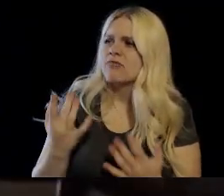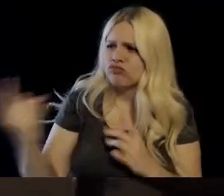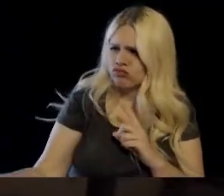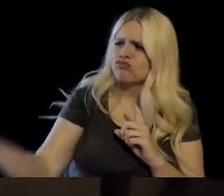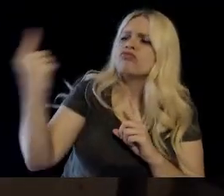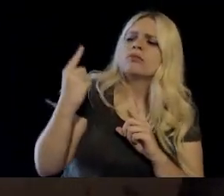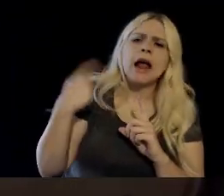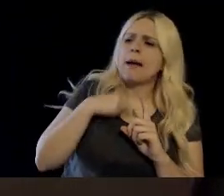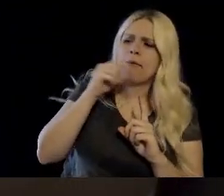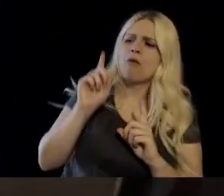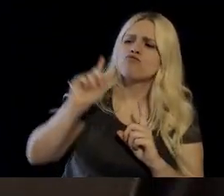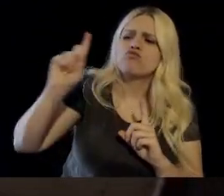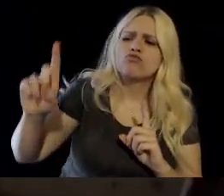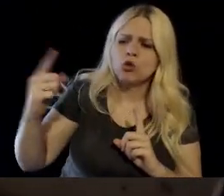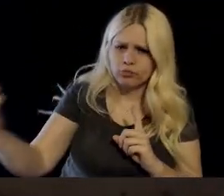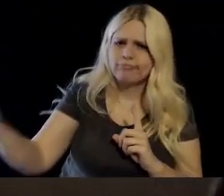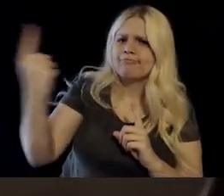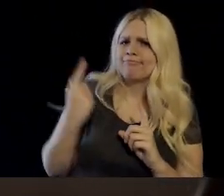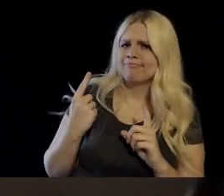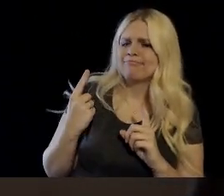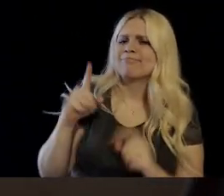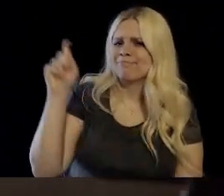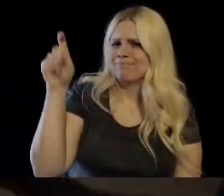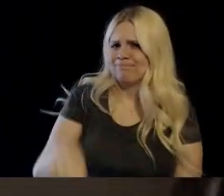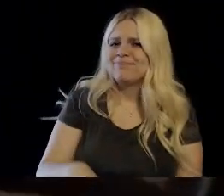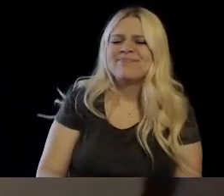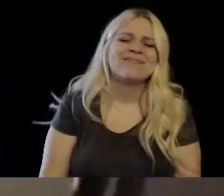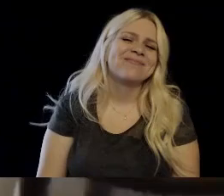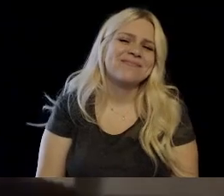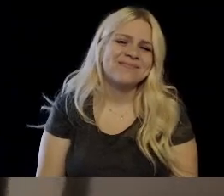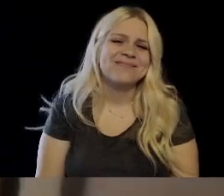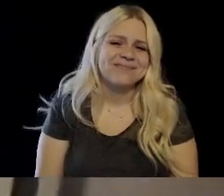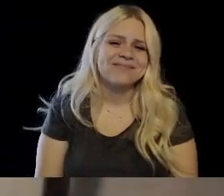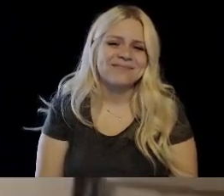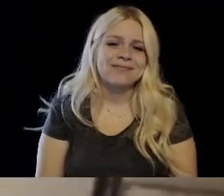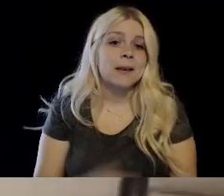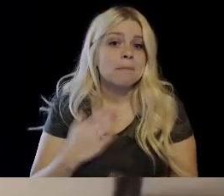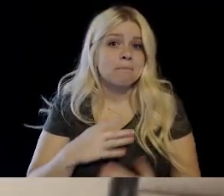Joanne: Another door right now. We'll see if we can get them to walk out. That door